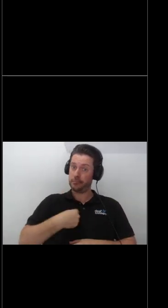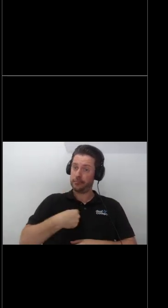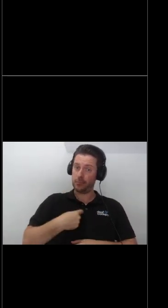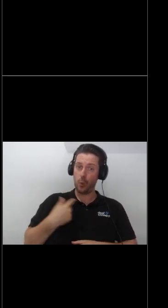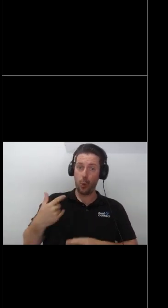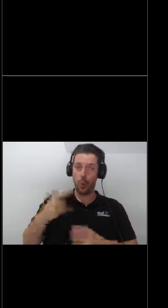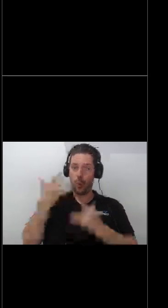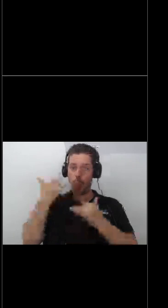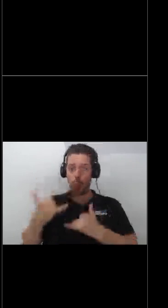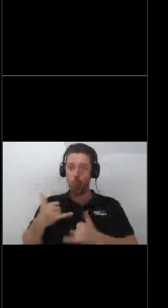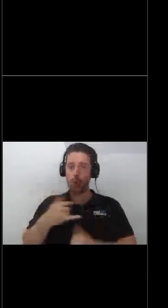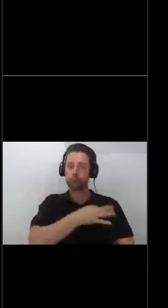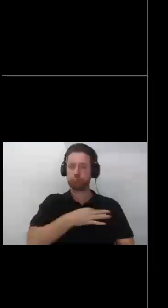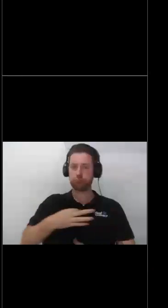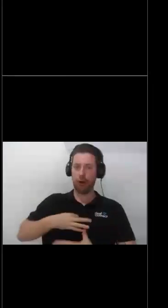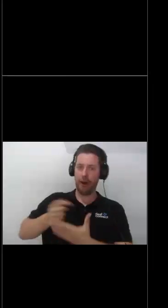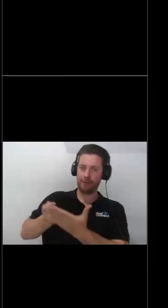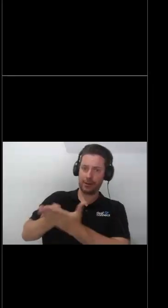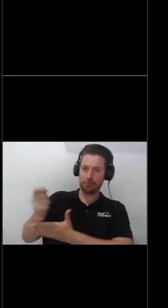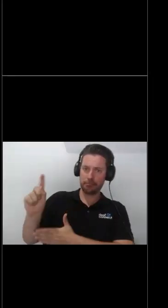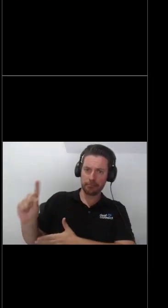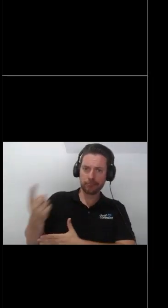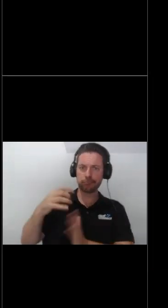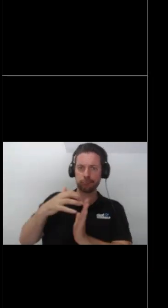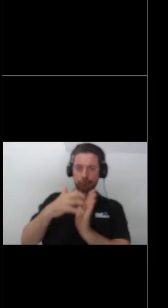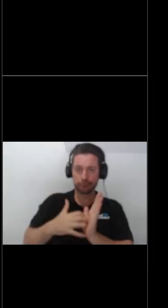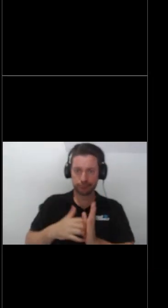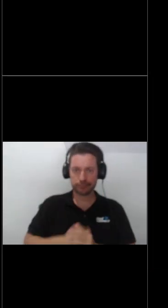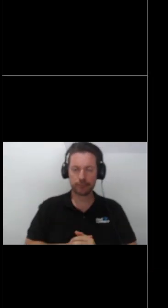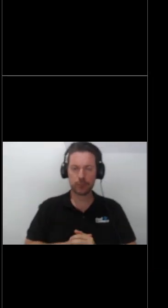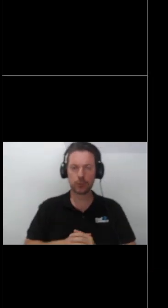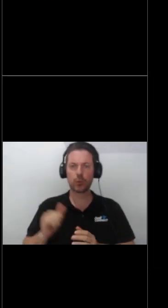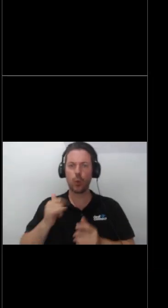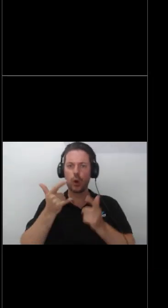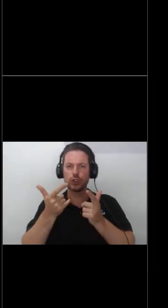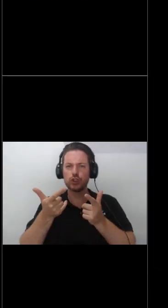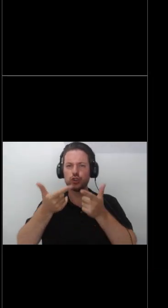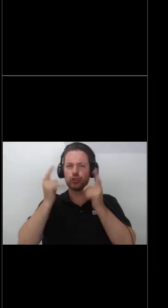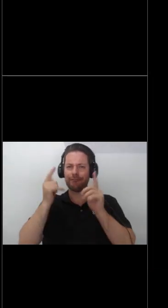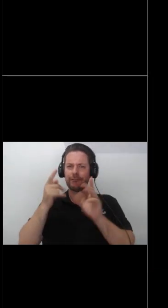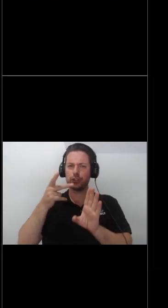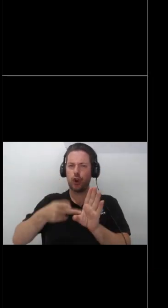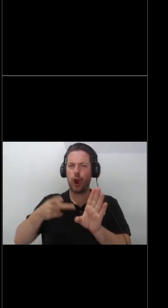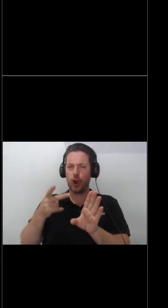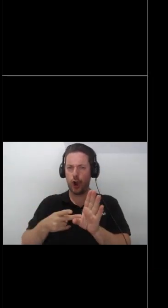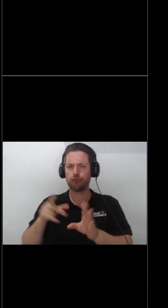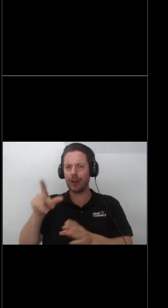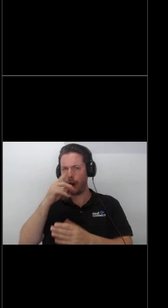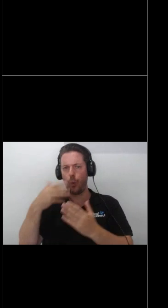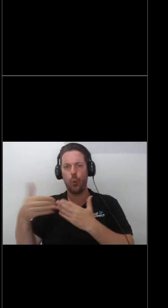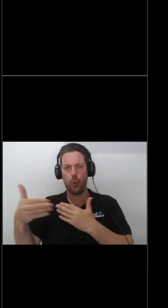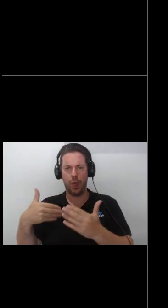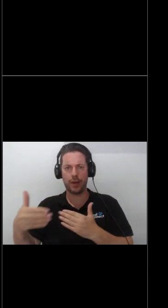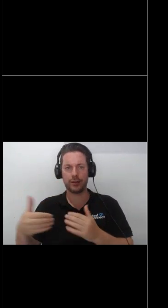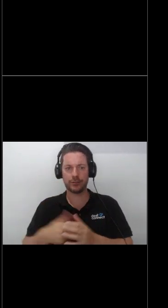or it can be requested from the chief psychiatrist in certain circumstances, say, for example, where the person is already subject